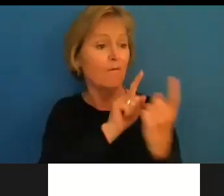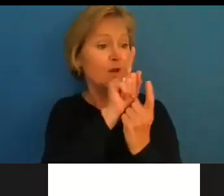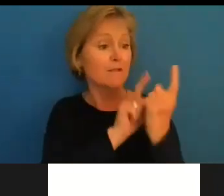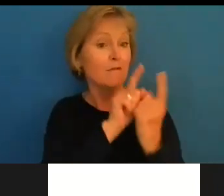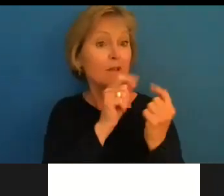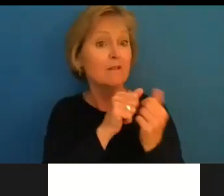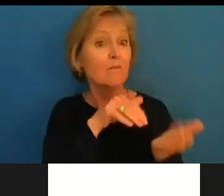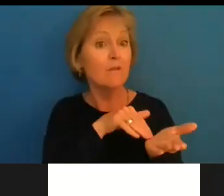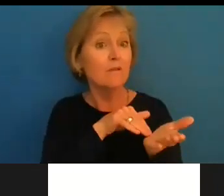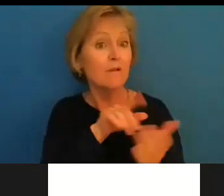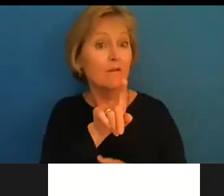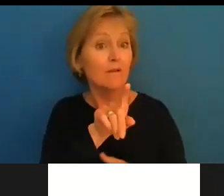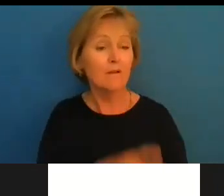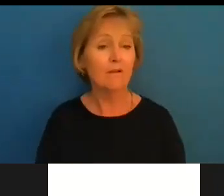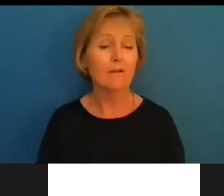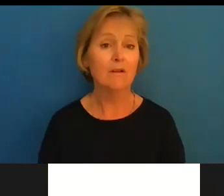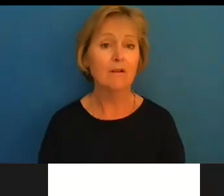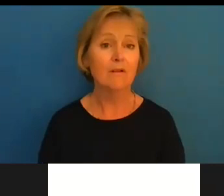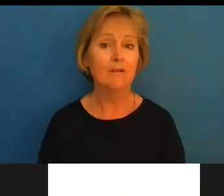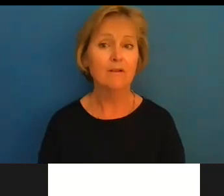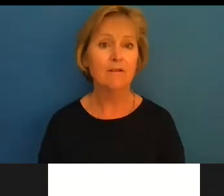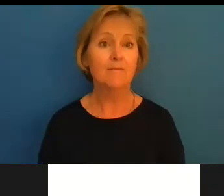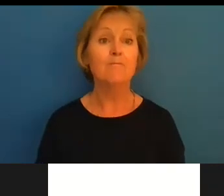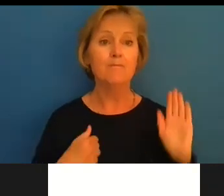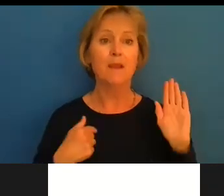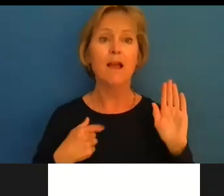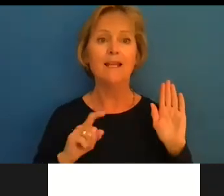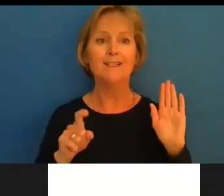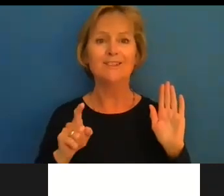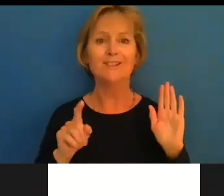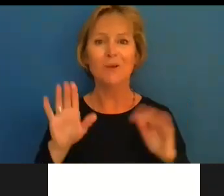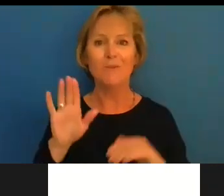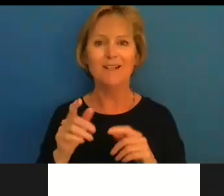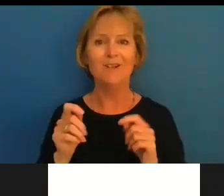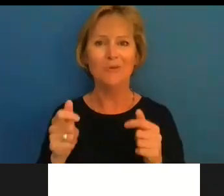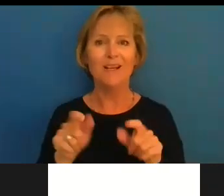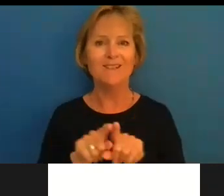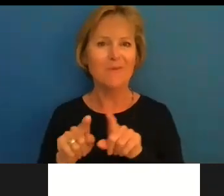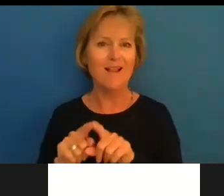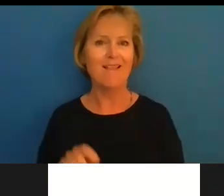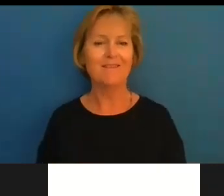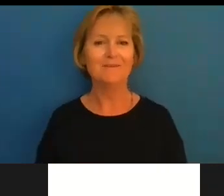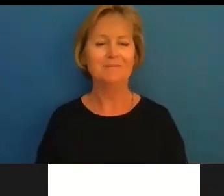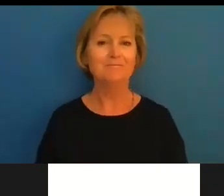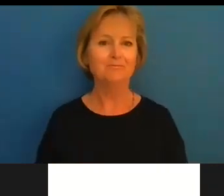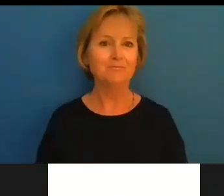I can jump in on this quick as well. Absolutely.